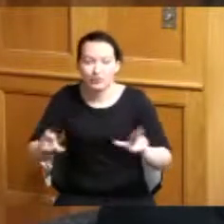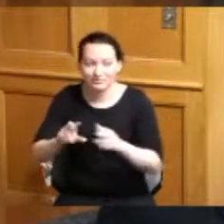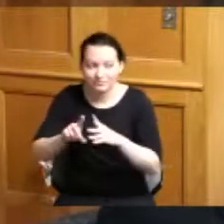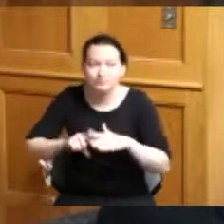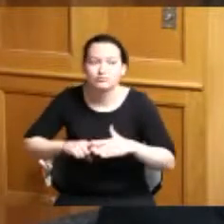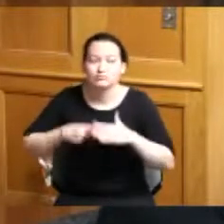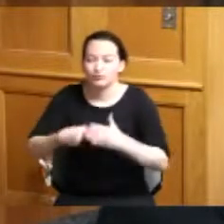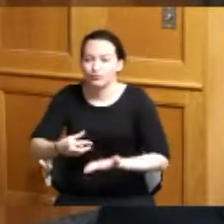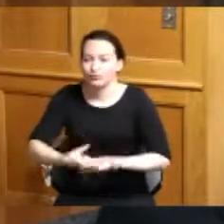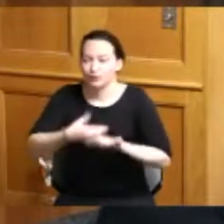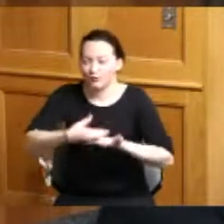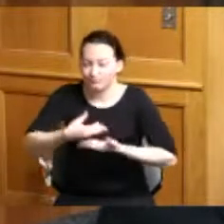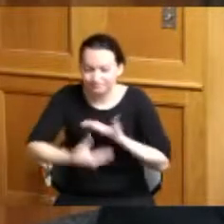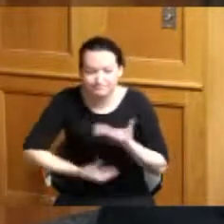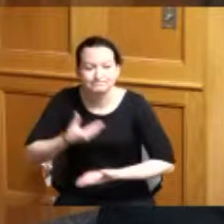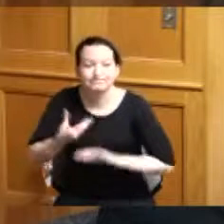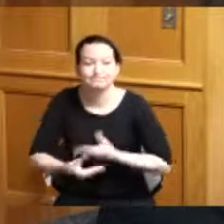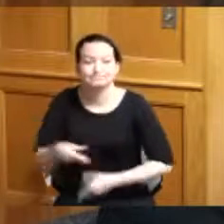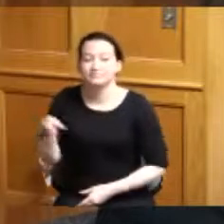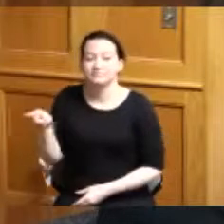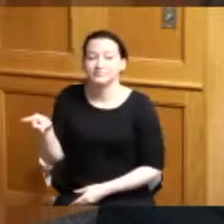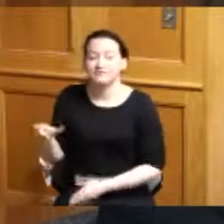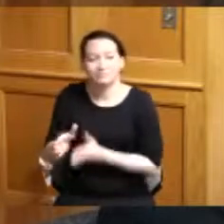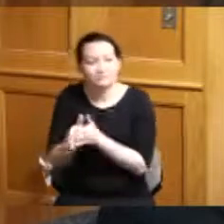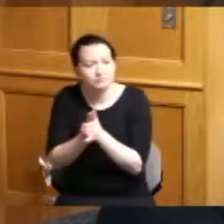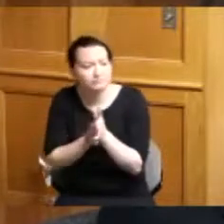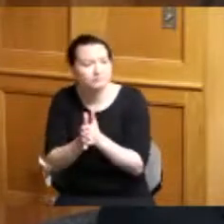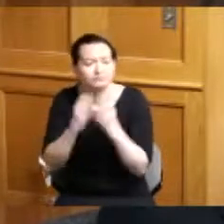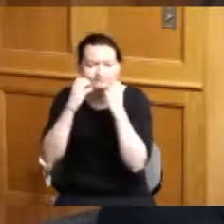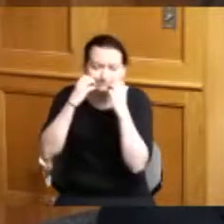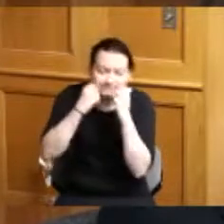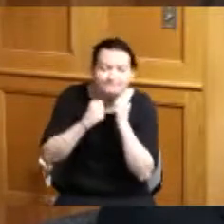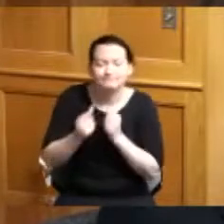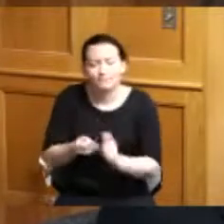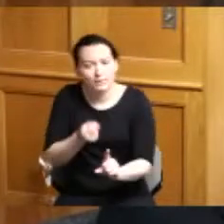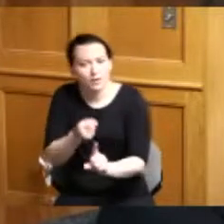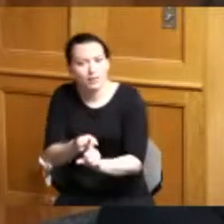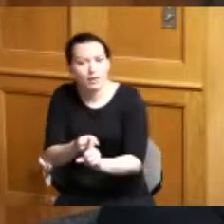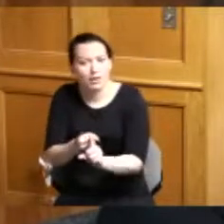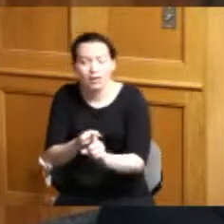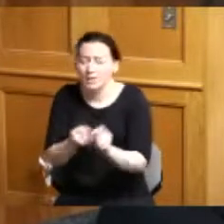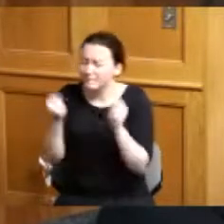their recovery and whereas Patrick's passionate caring impacted not only thousands of individuals